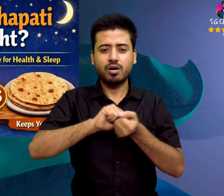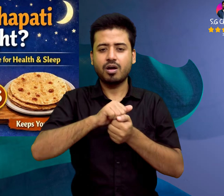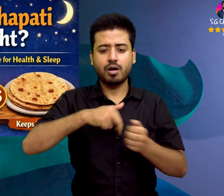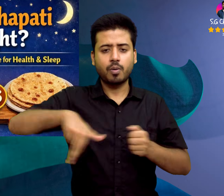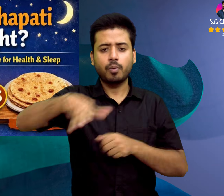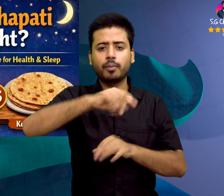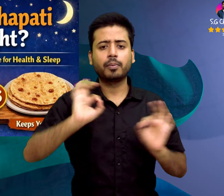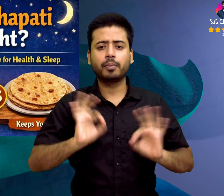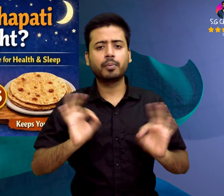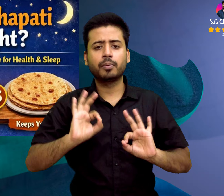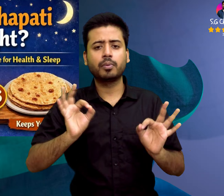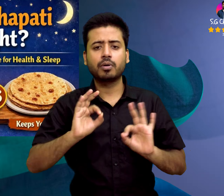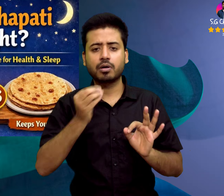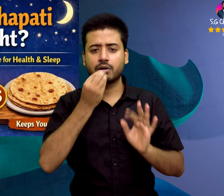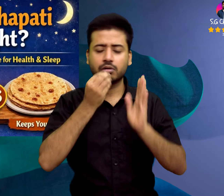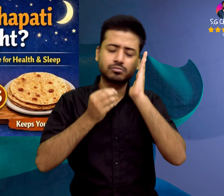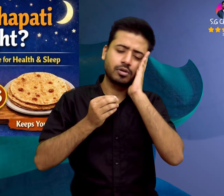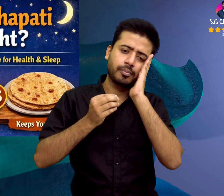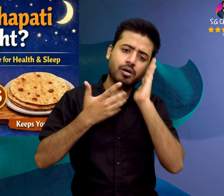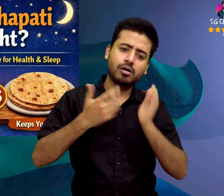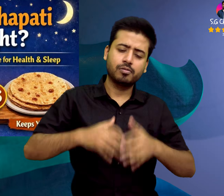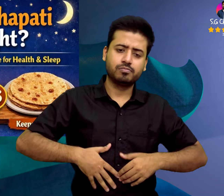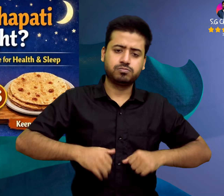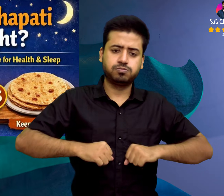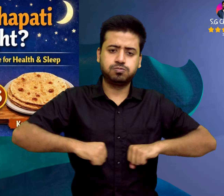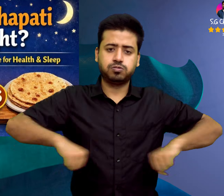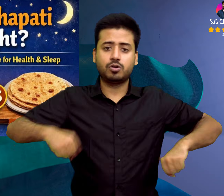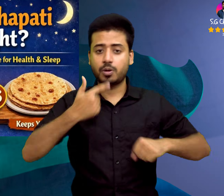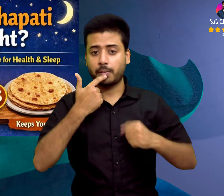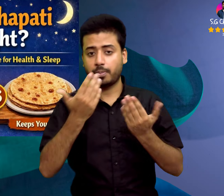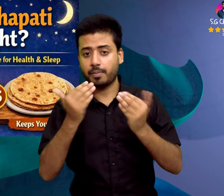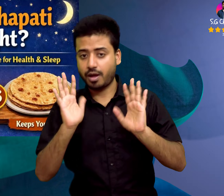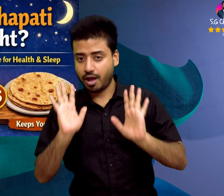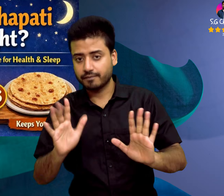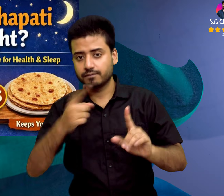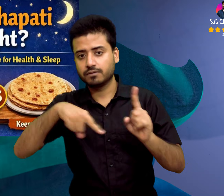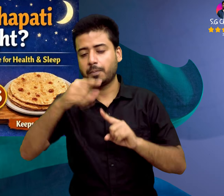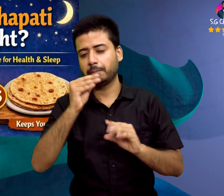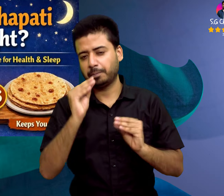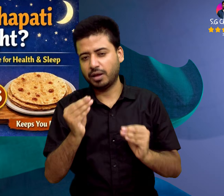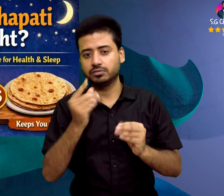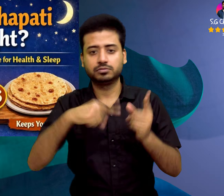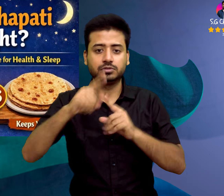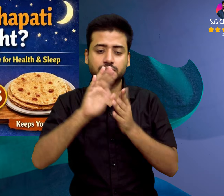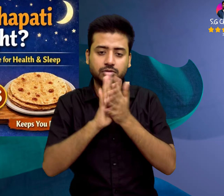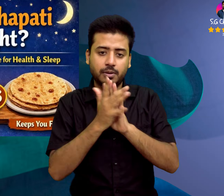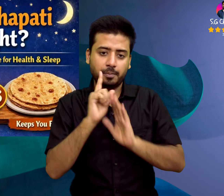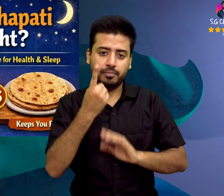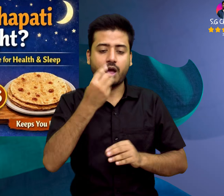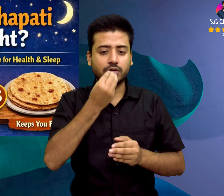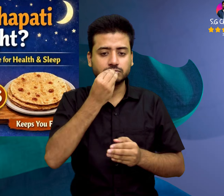whey resulting in a product that is exceptionally dense in casein and whey proteins. Furthermore,